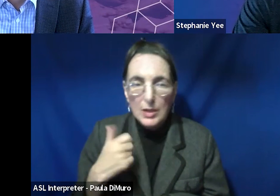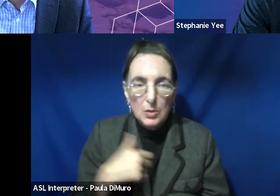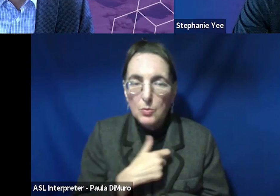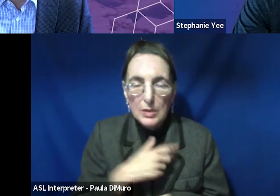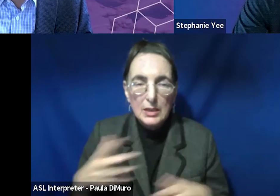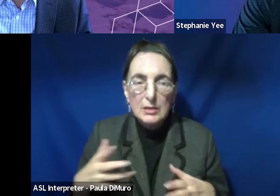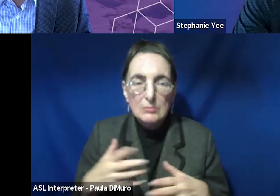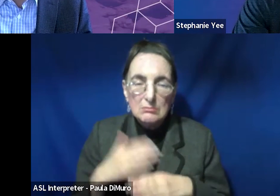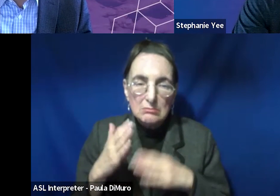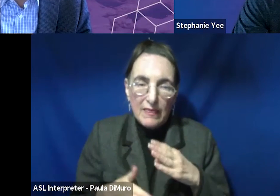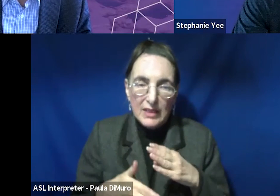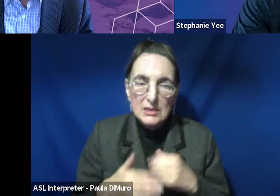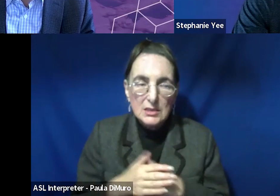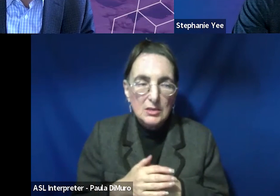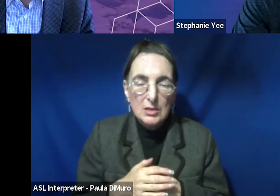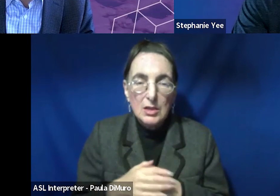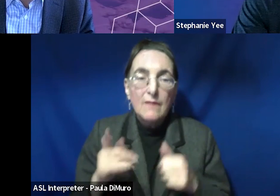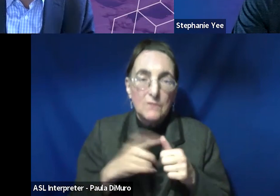And let me, first of all, let me thank you, Stephanie,